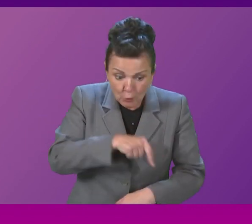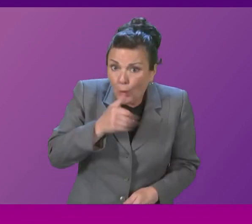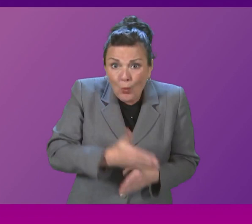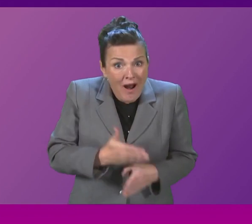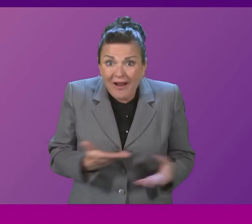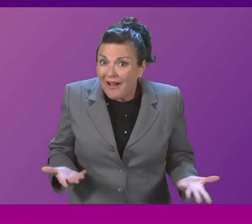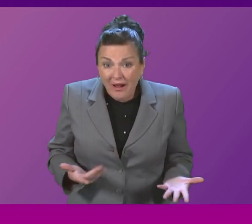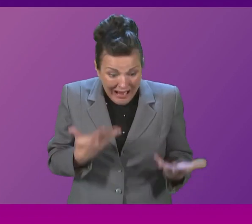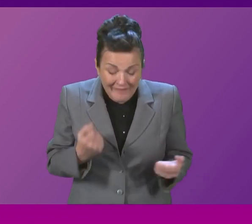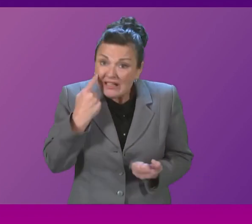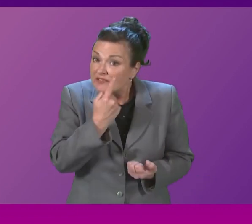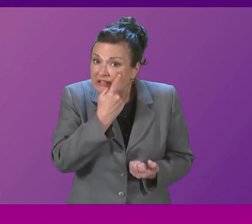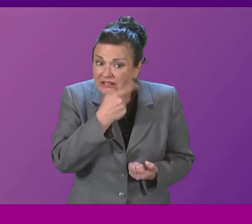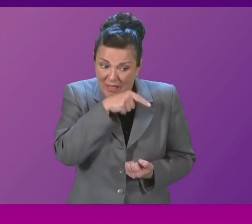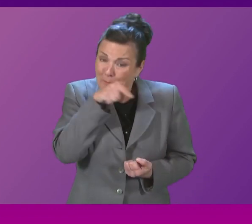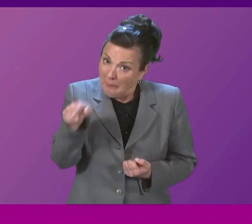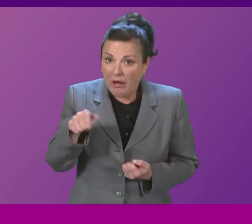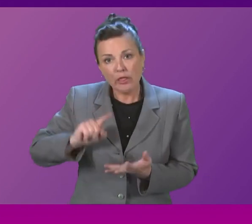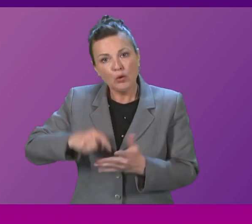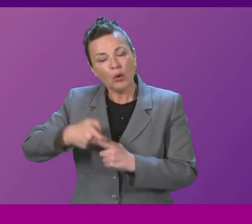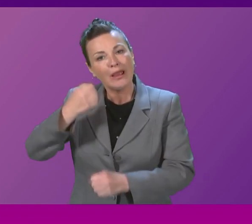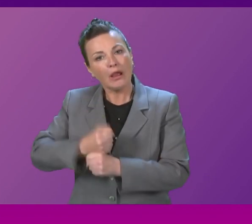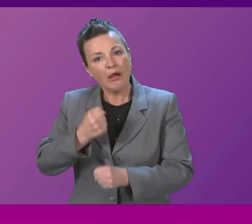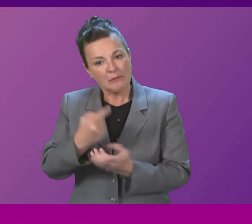pushing more people into hardship and doing that during a cost of living crisis.